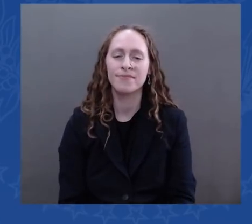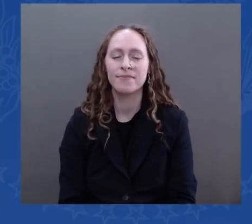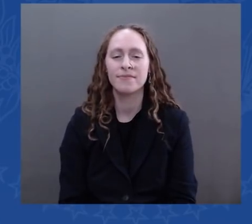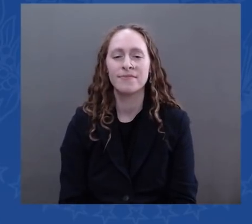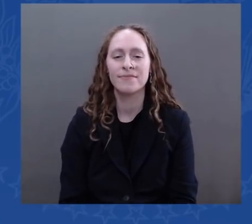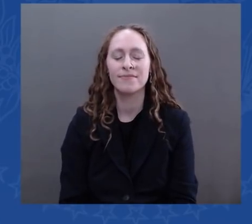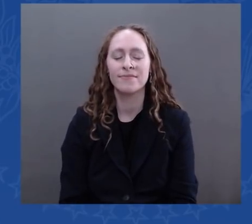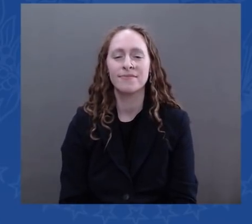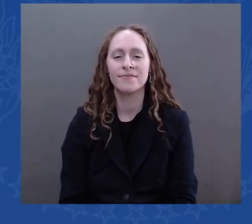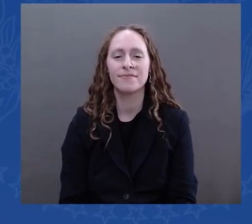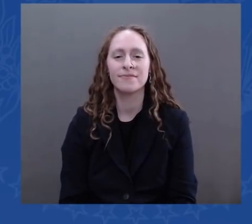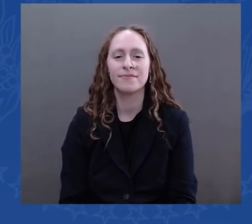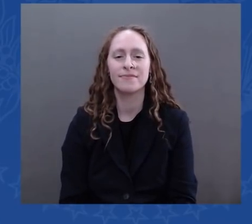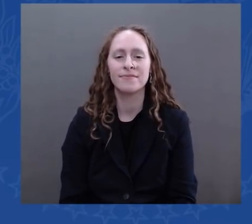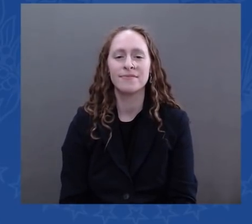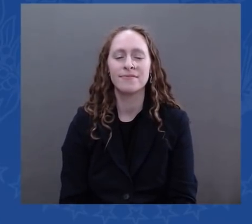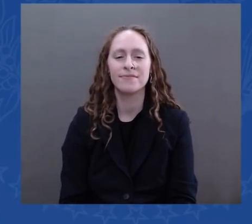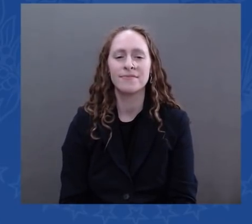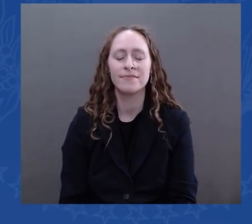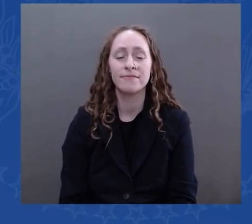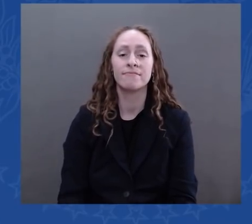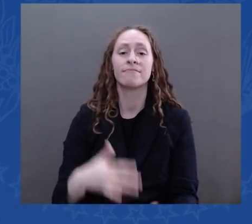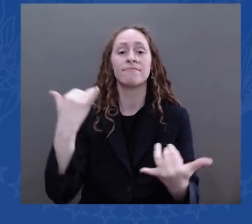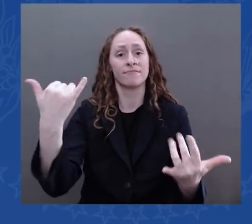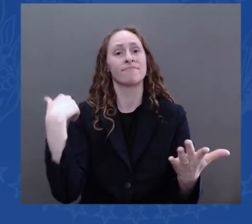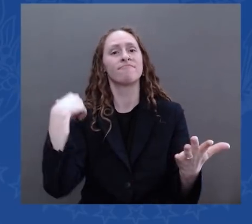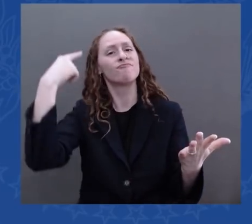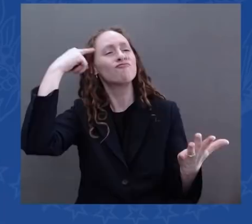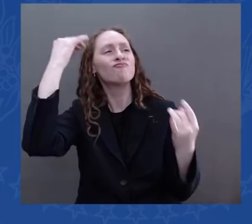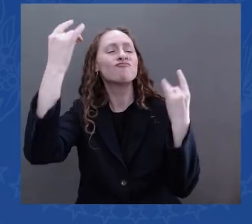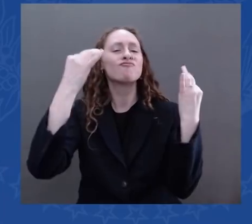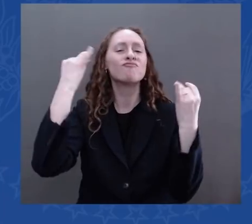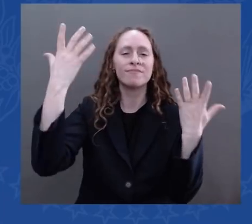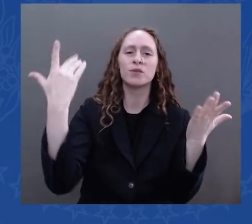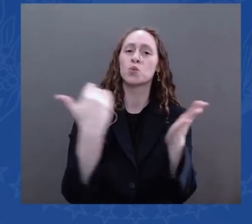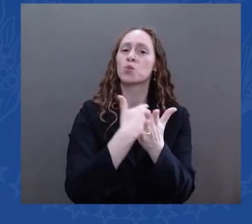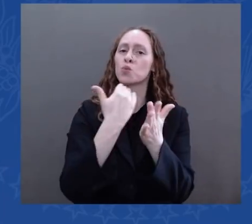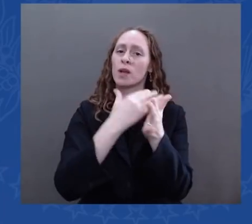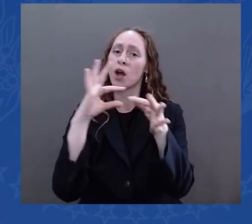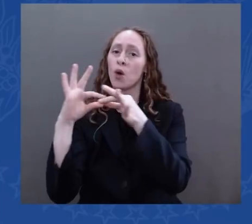beating the opio- -- the opioid epidemic, taking on challenges of mental health,